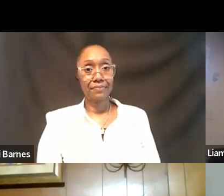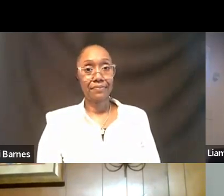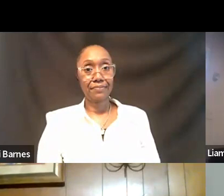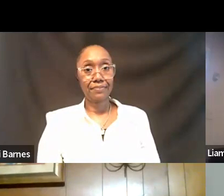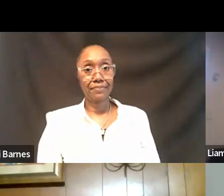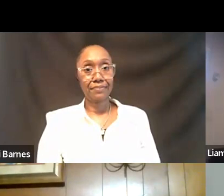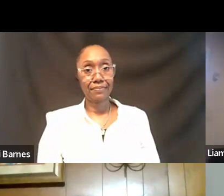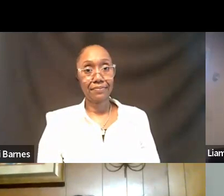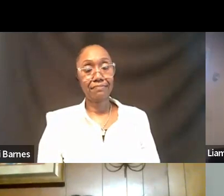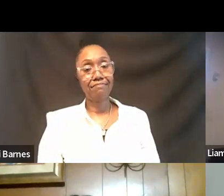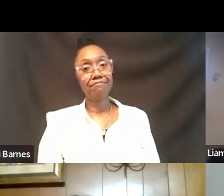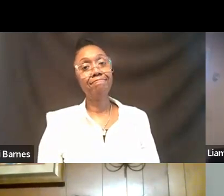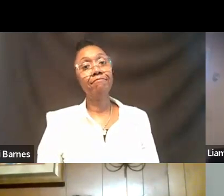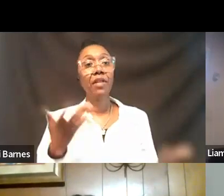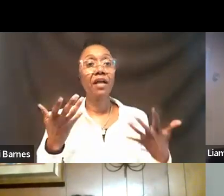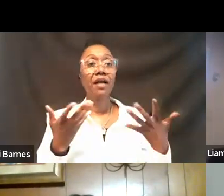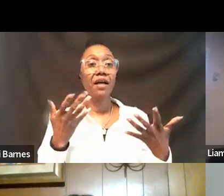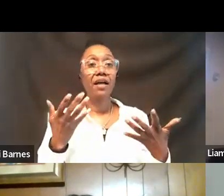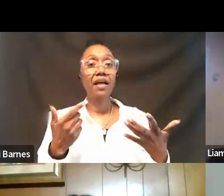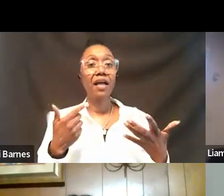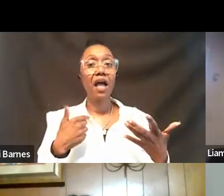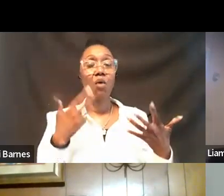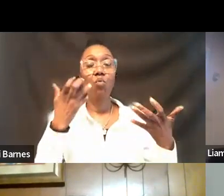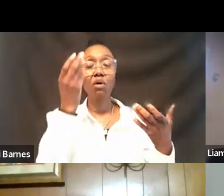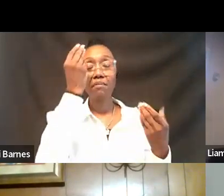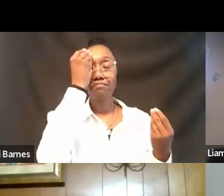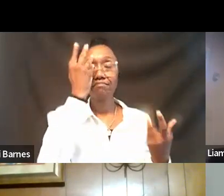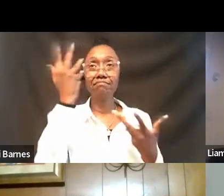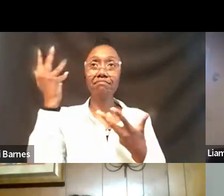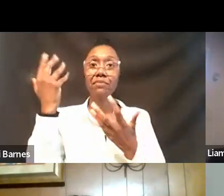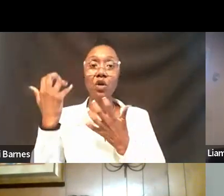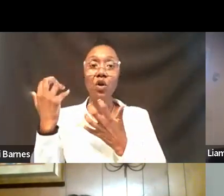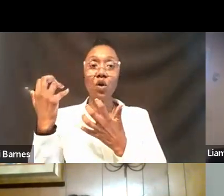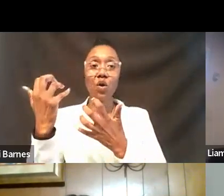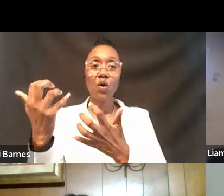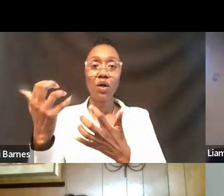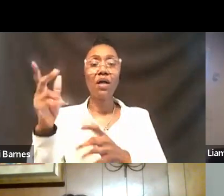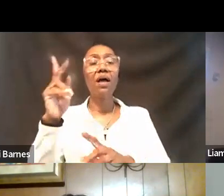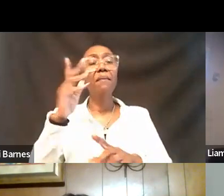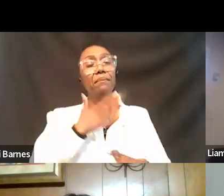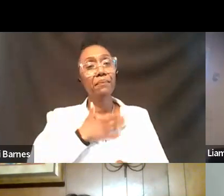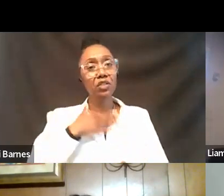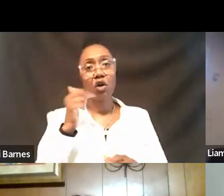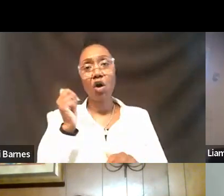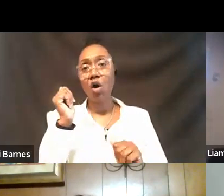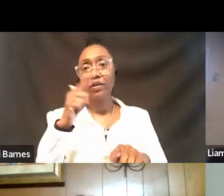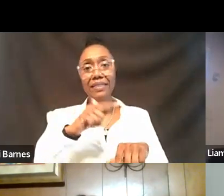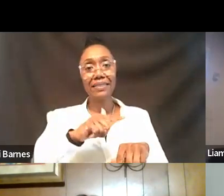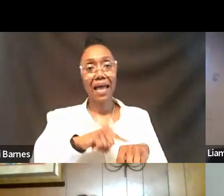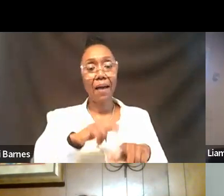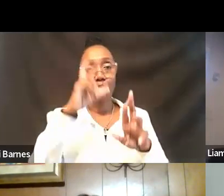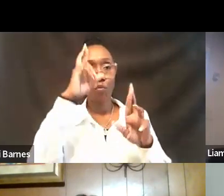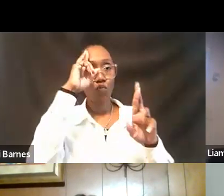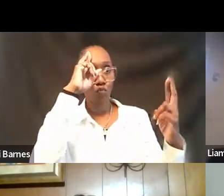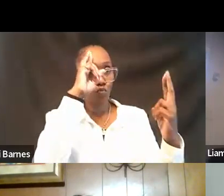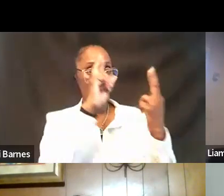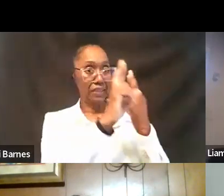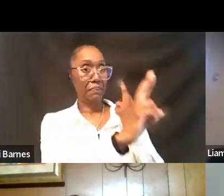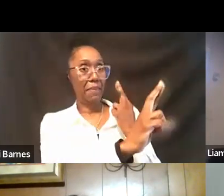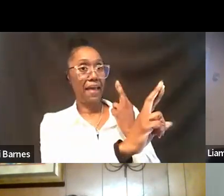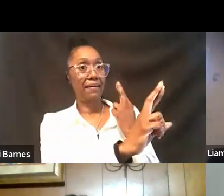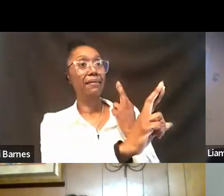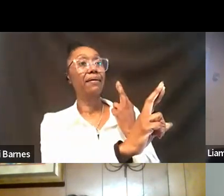I would want to leave the audience. With always just treat people with respect, cause you never know what that person's going through mentally or physically.